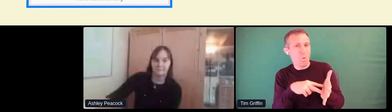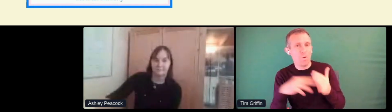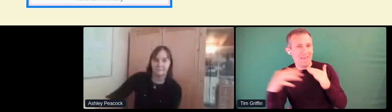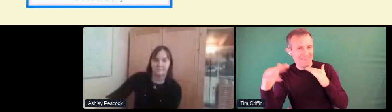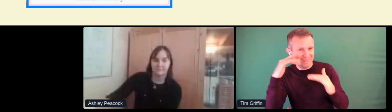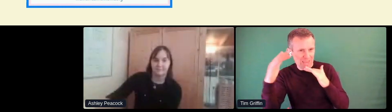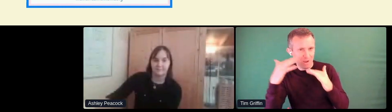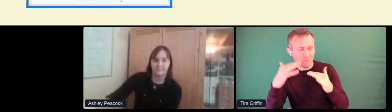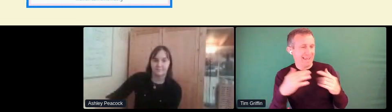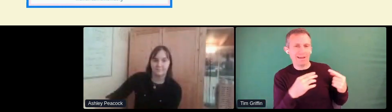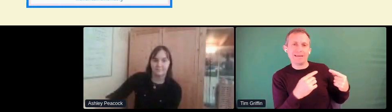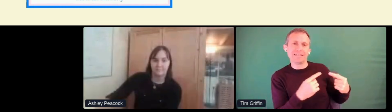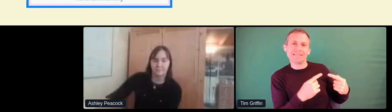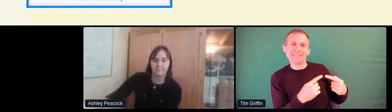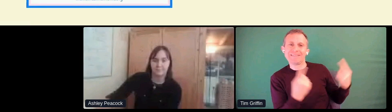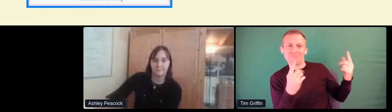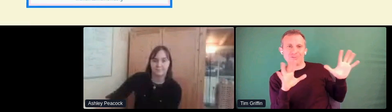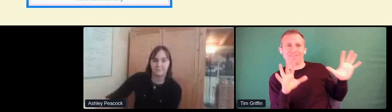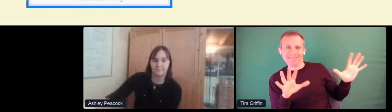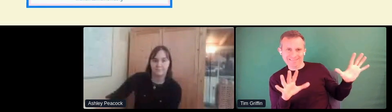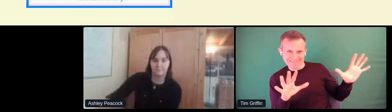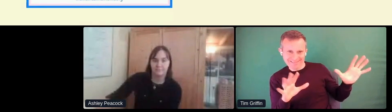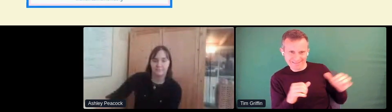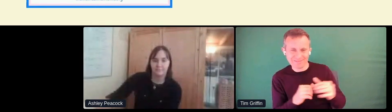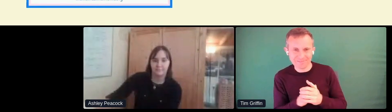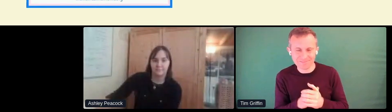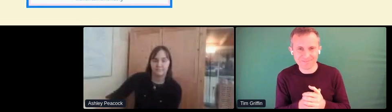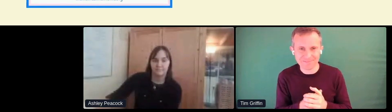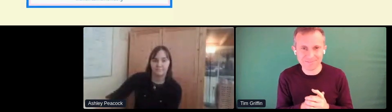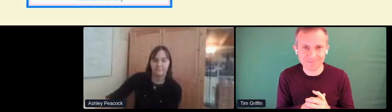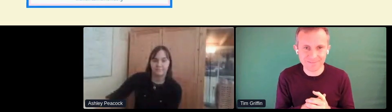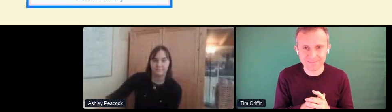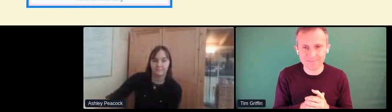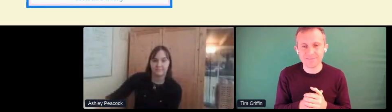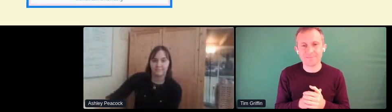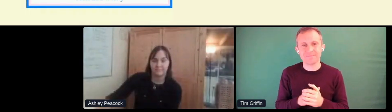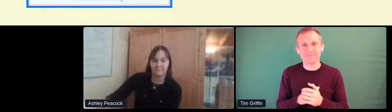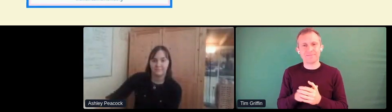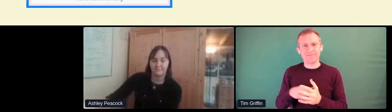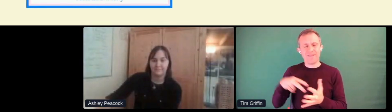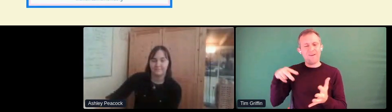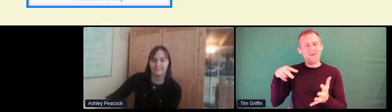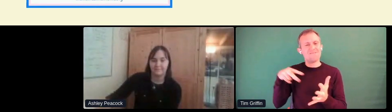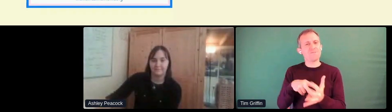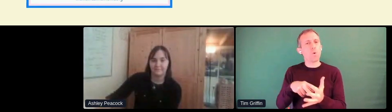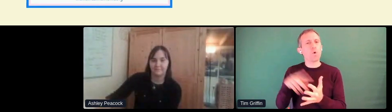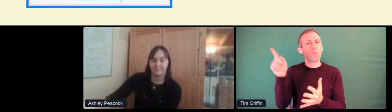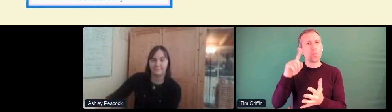look at things. So it works on the basis of things that stress you out. So each thing that